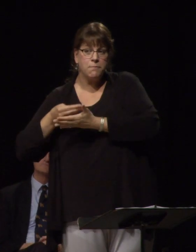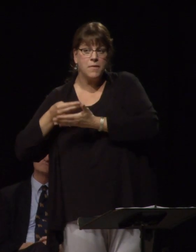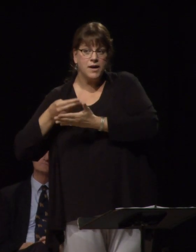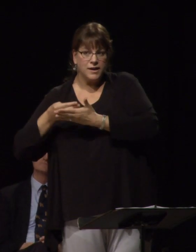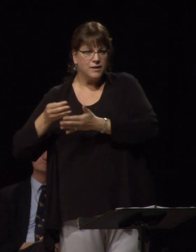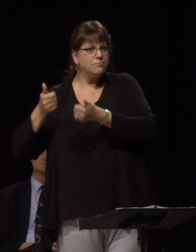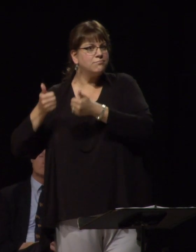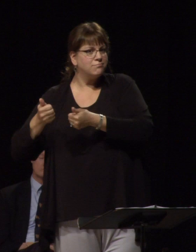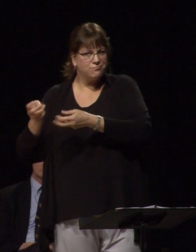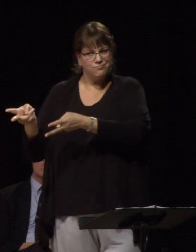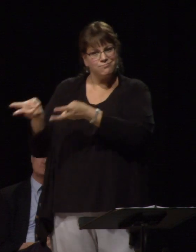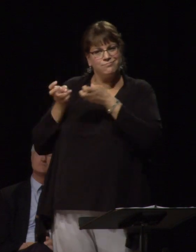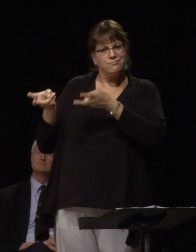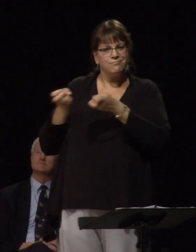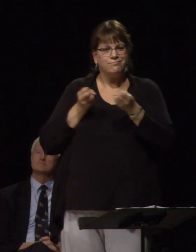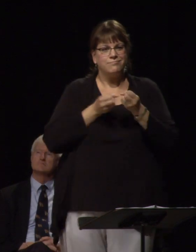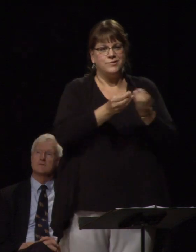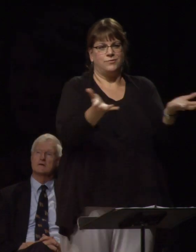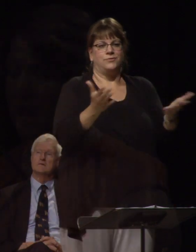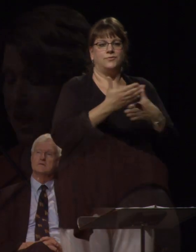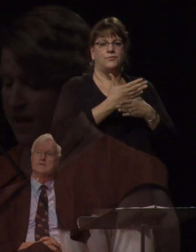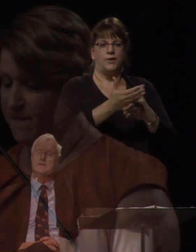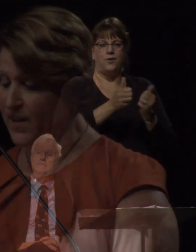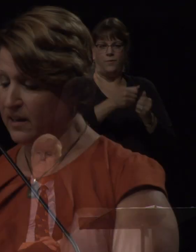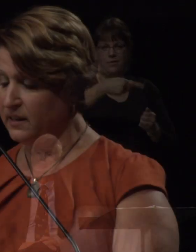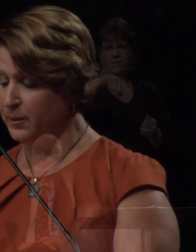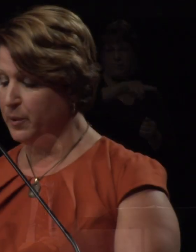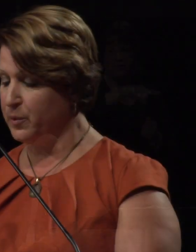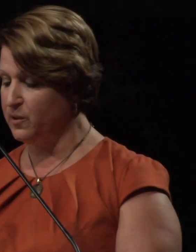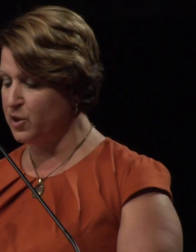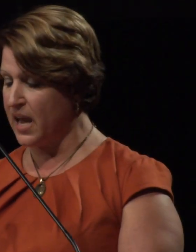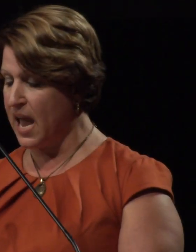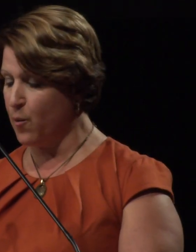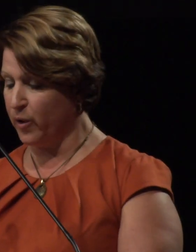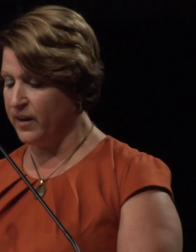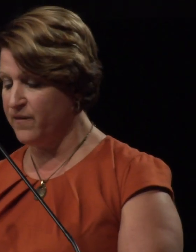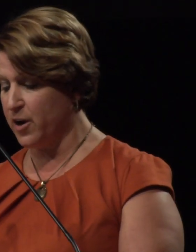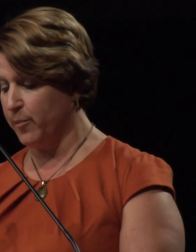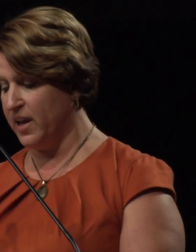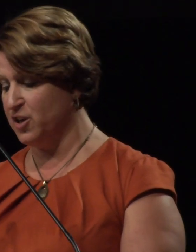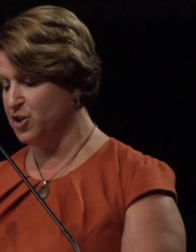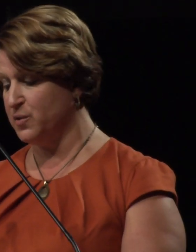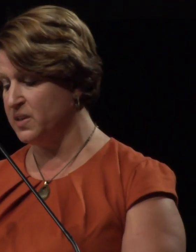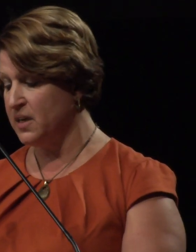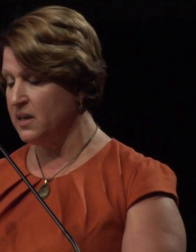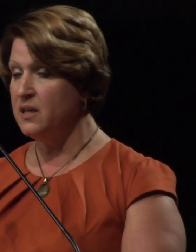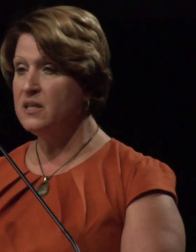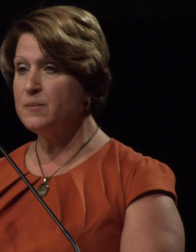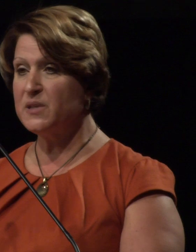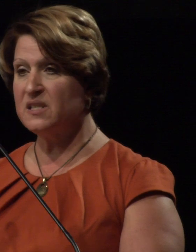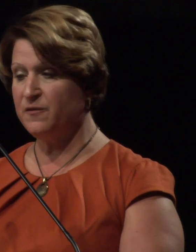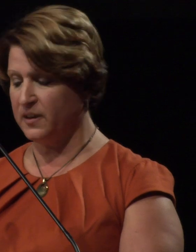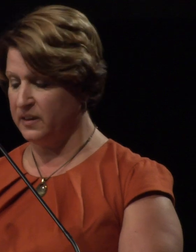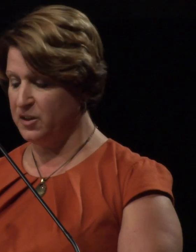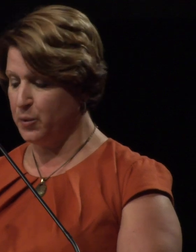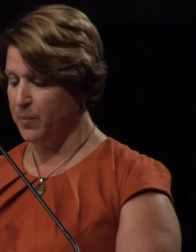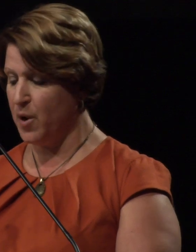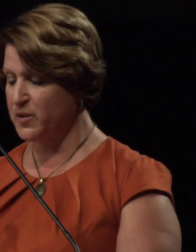SOME OF THE CHRONICLE'S LEADERSHIP CATEGORIES. FINALLY, WE WILL LOOK AT WORK ENVIRONMENT ISSUES - SPECIFICALLY DOING